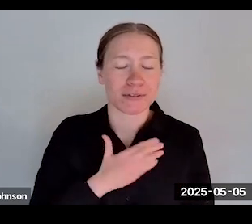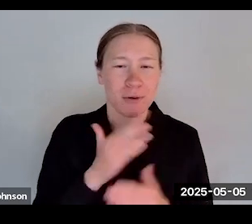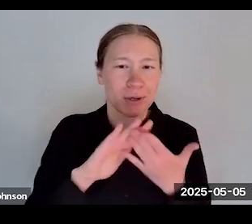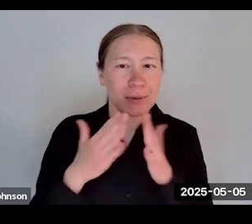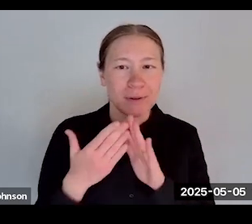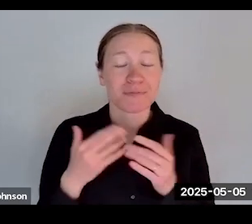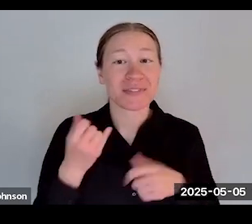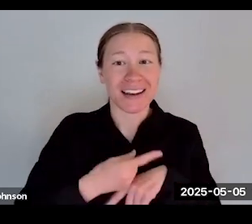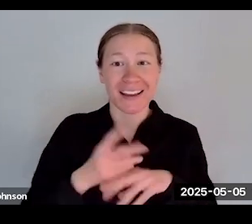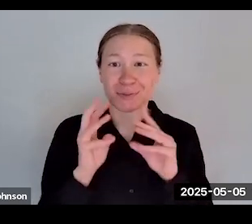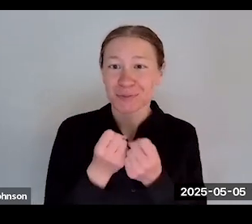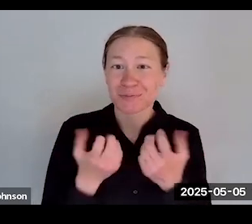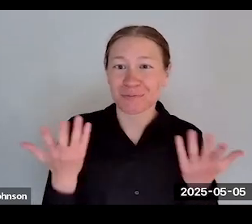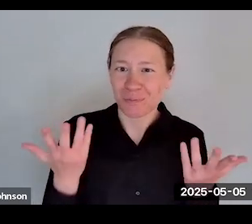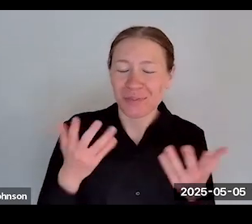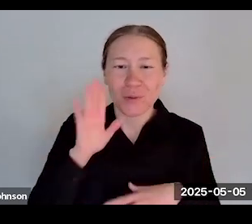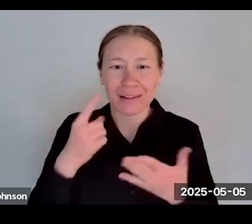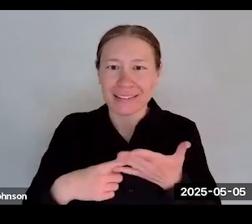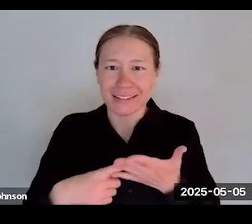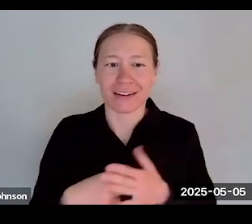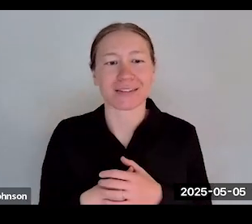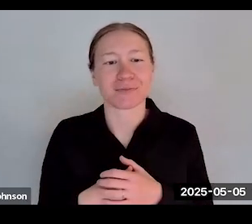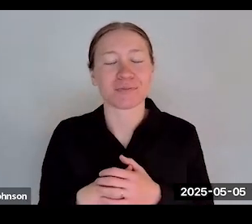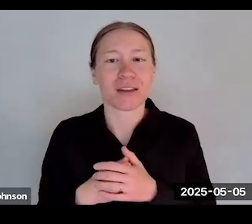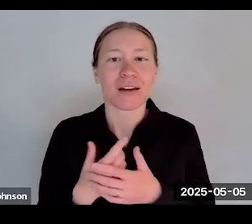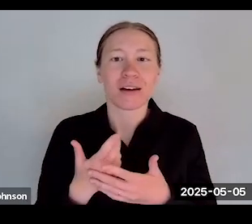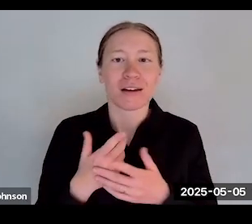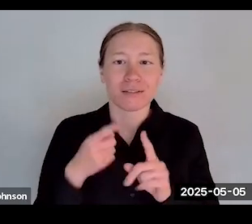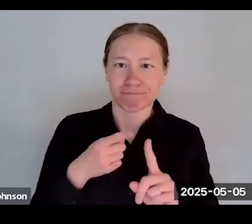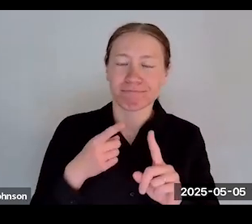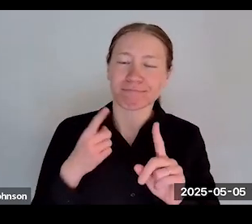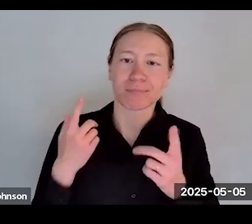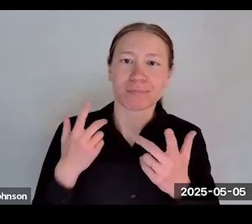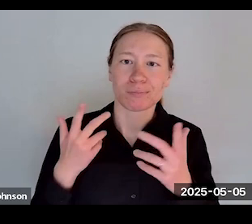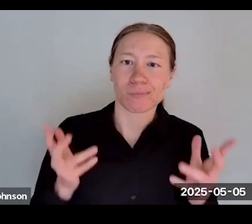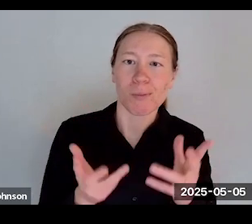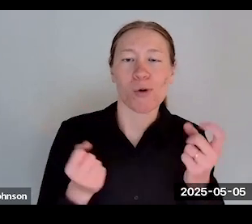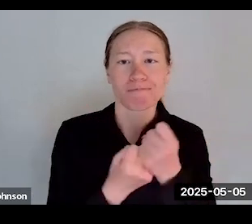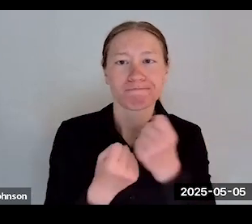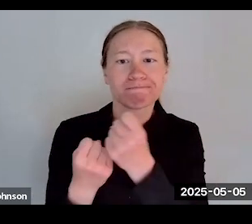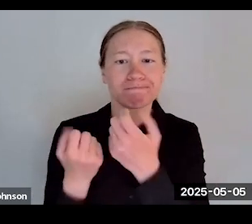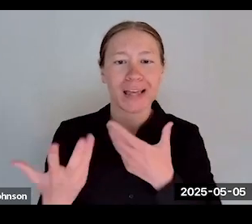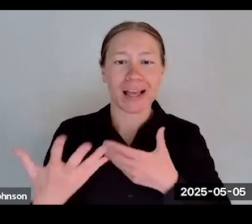In today's session, we'll cover several key topics centered around promoting accessibility and inclusivity in the workplace.